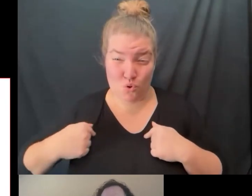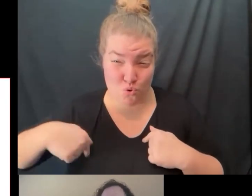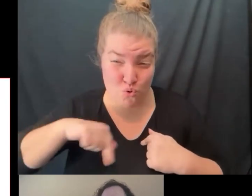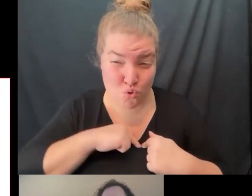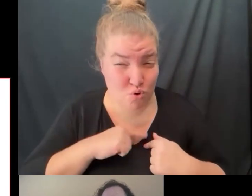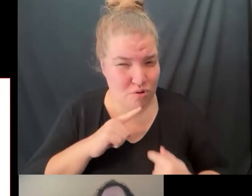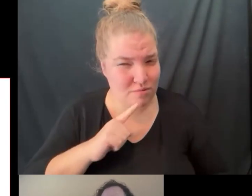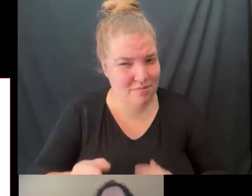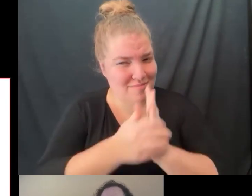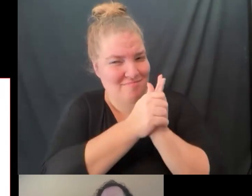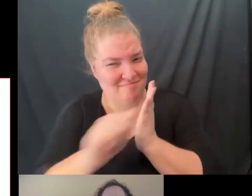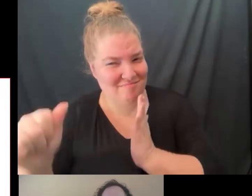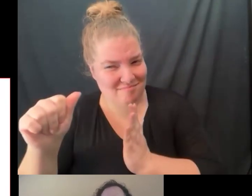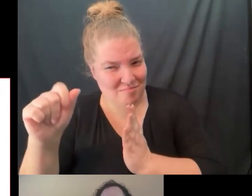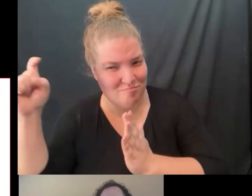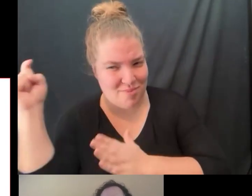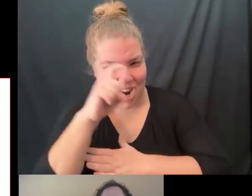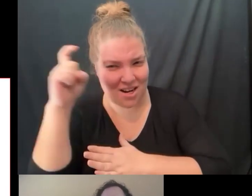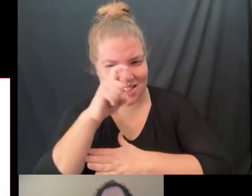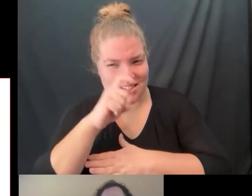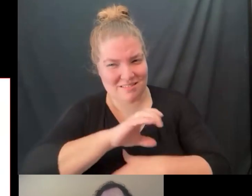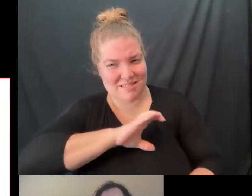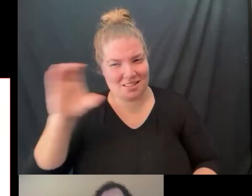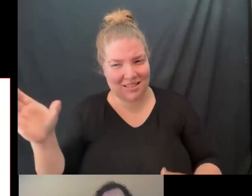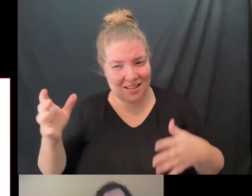And the government of Canada agrees.